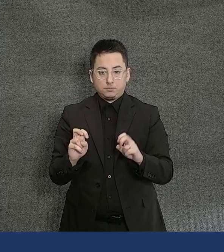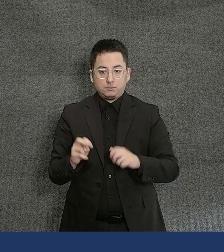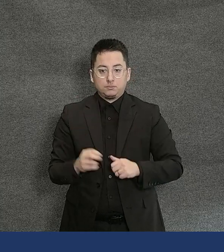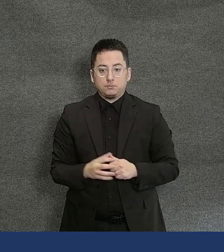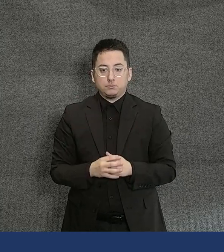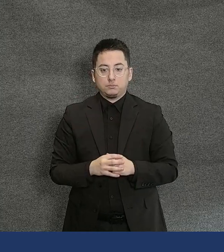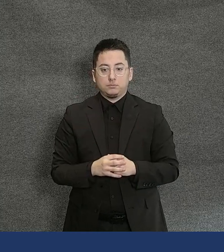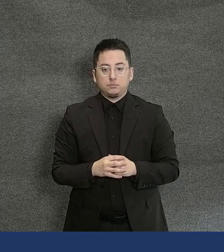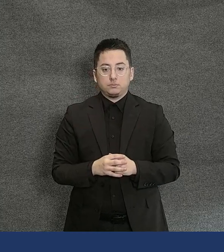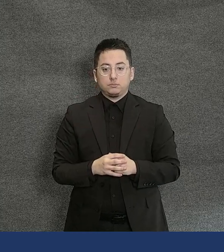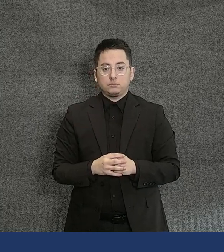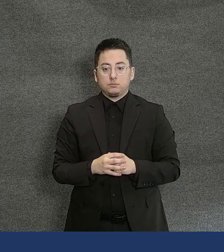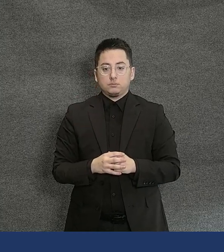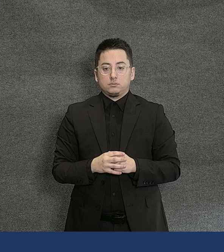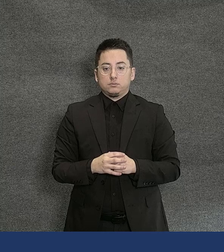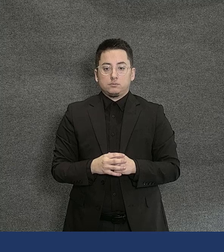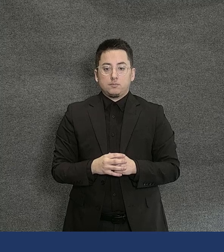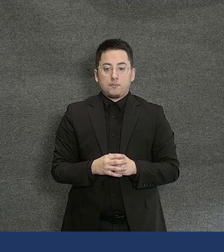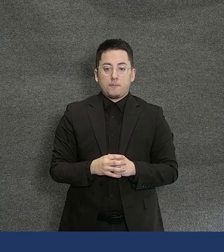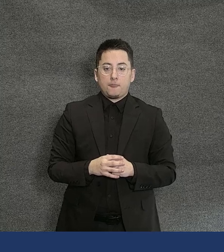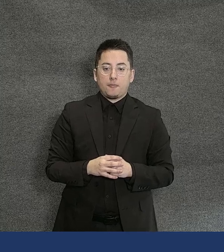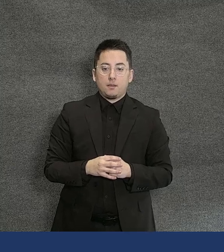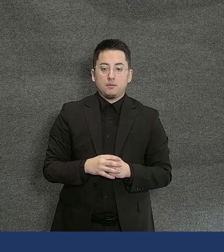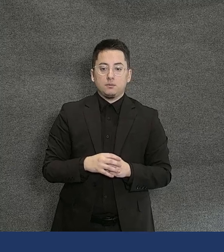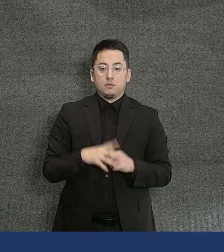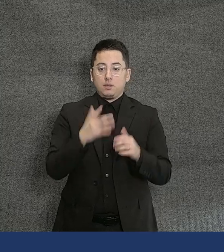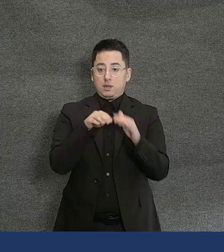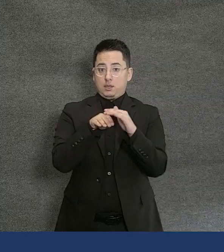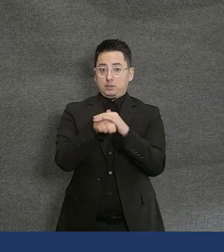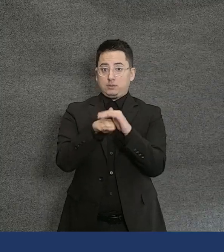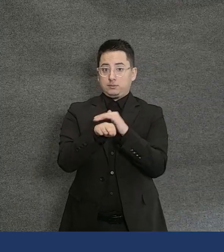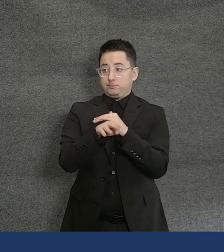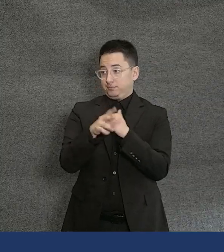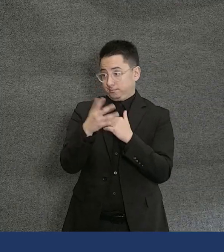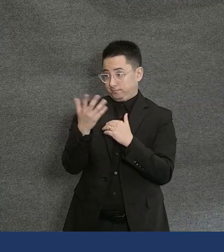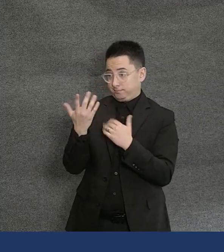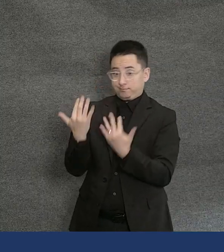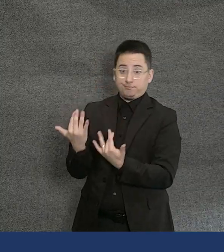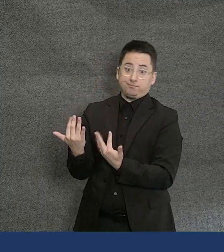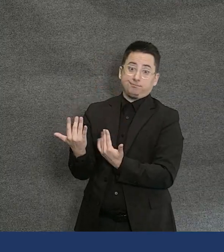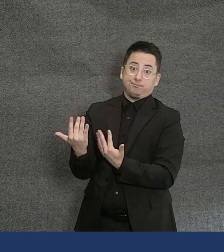period to access services and the frequency of MnCHOICES